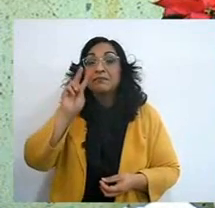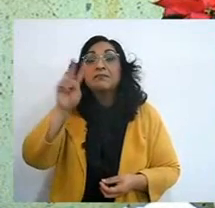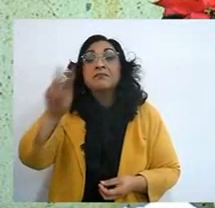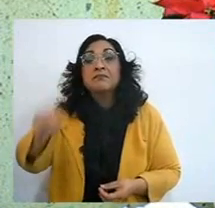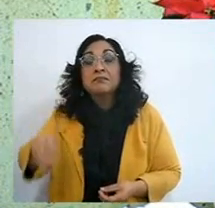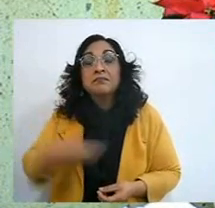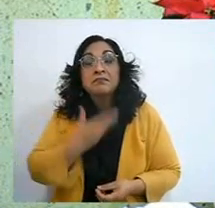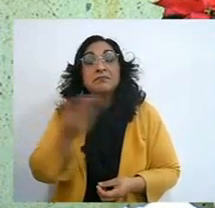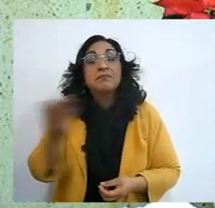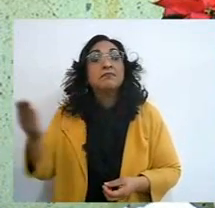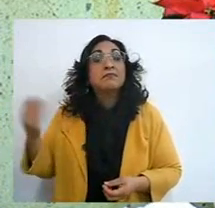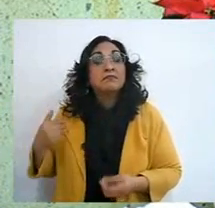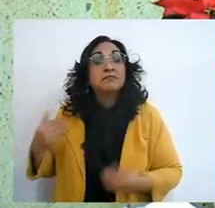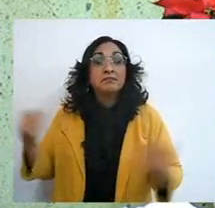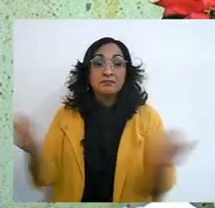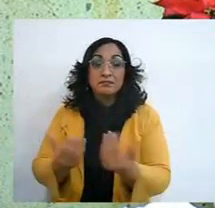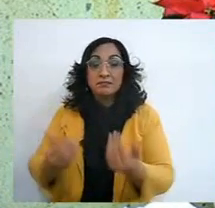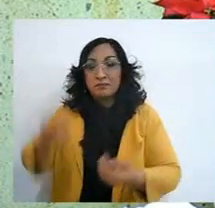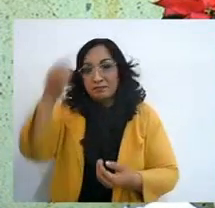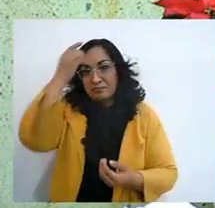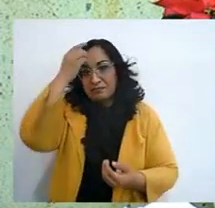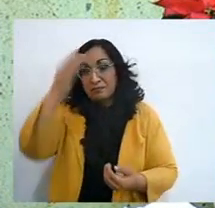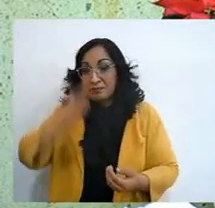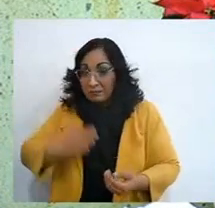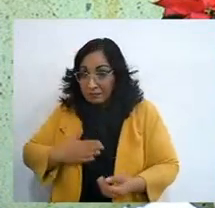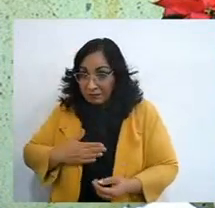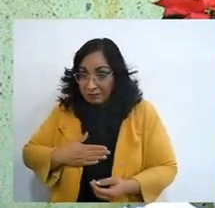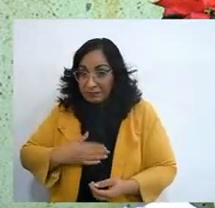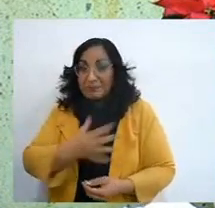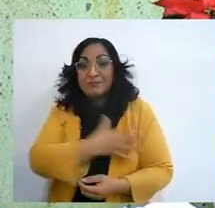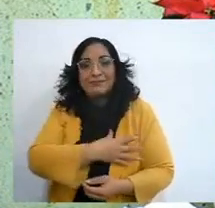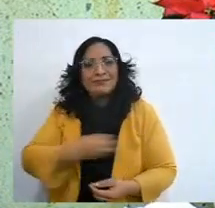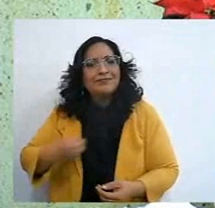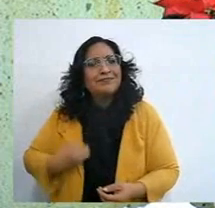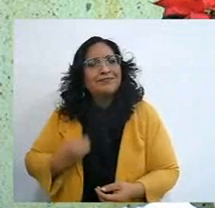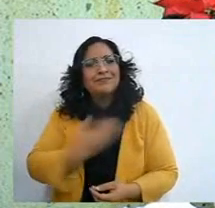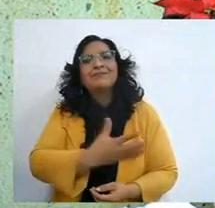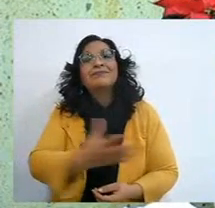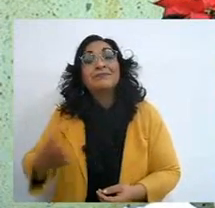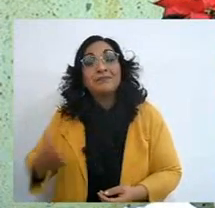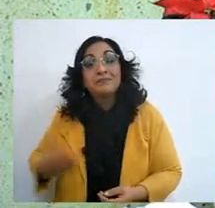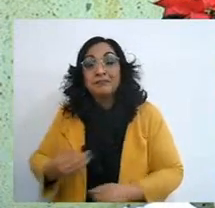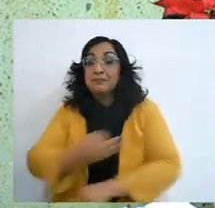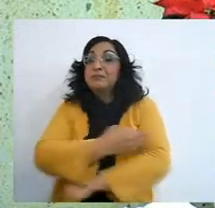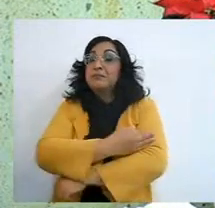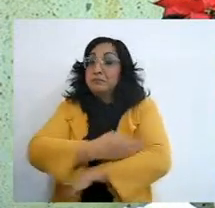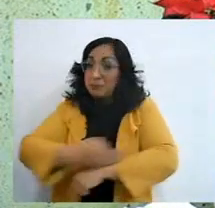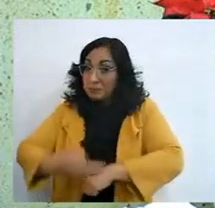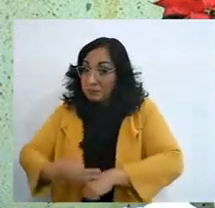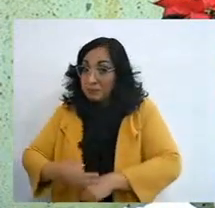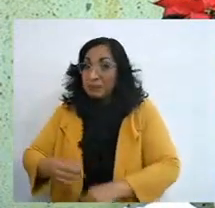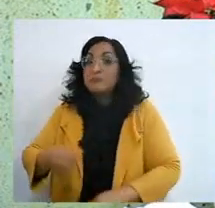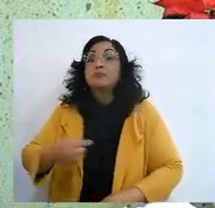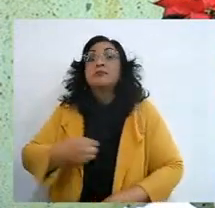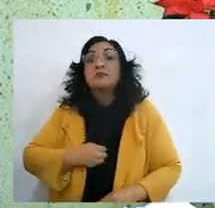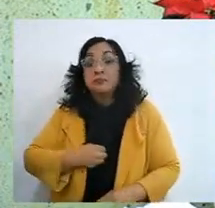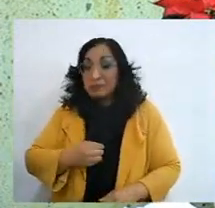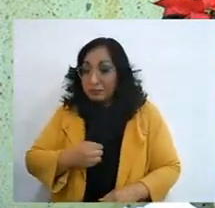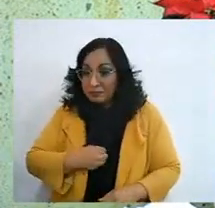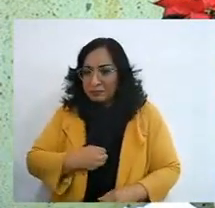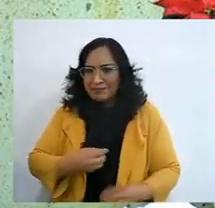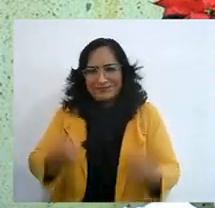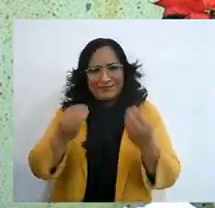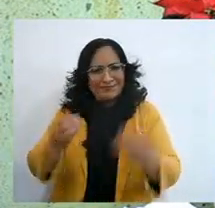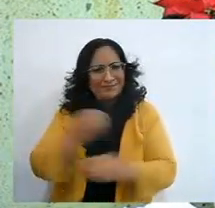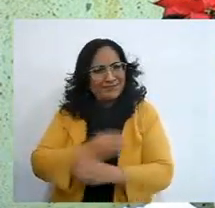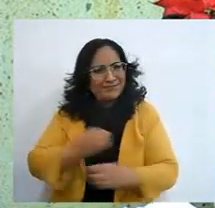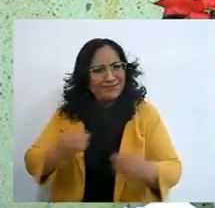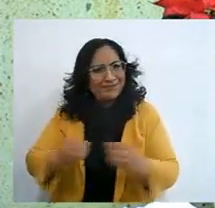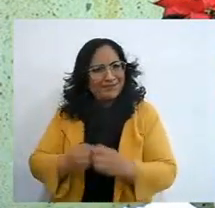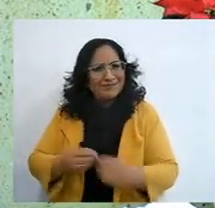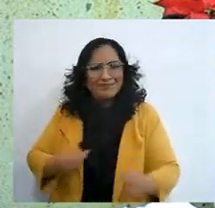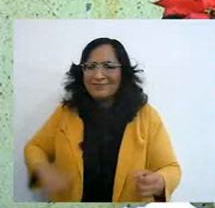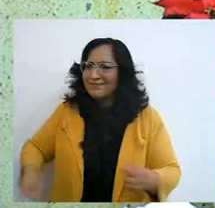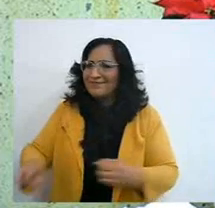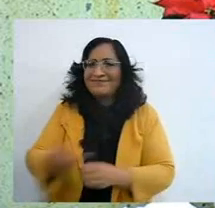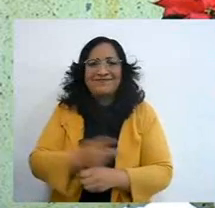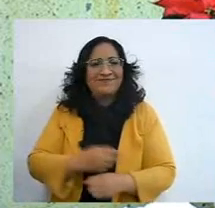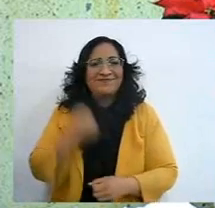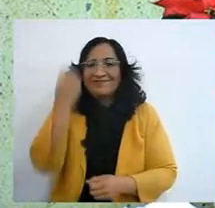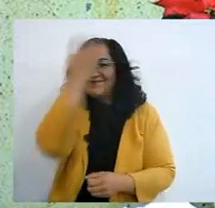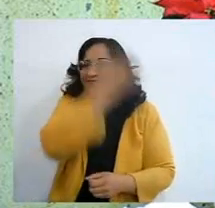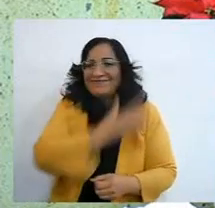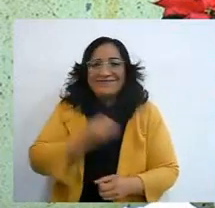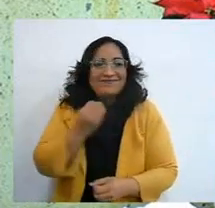What did God do in my children, in my family, in me, so many things that happened well, parents, because,